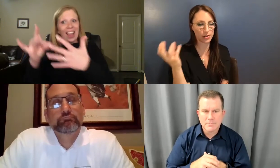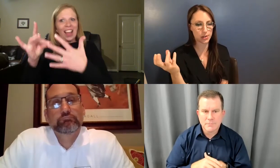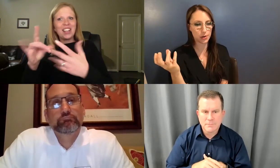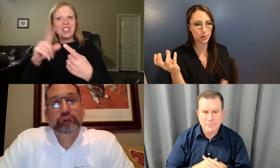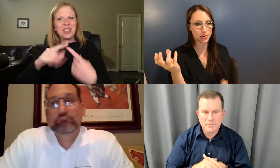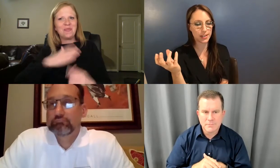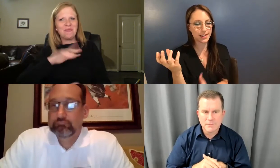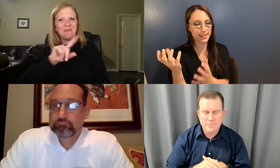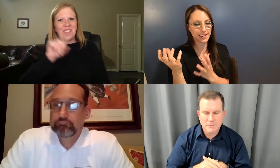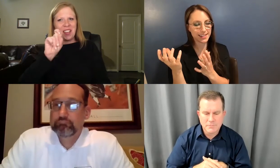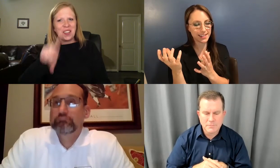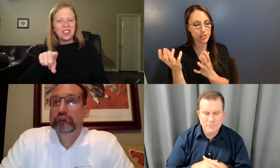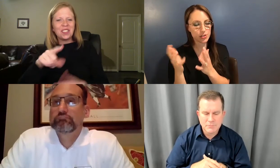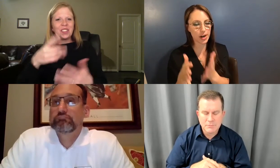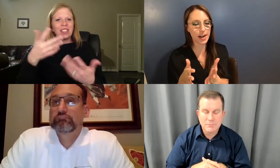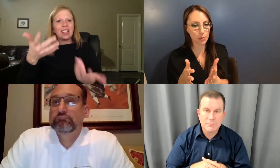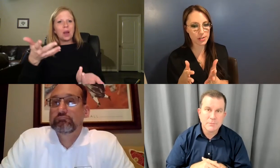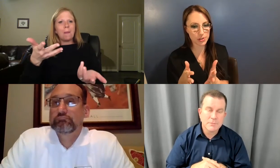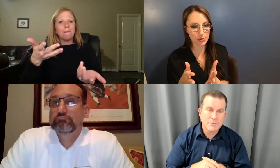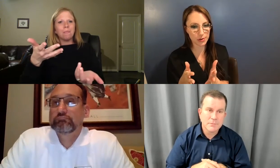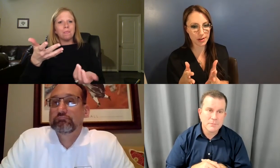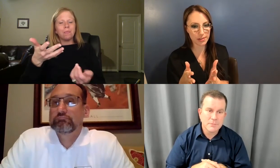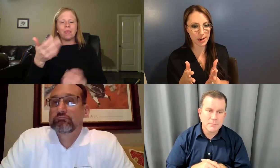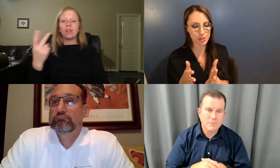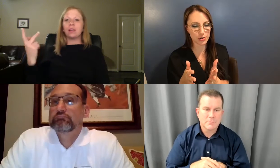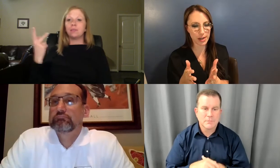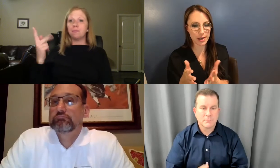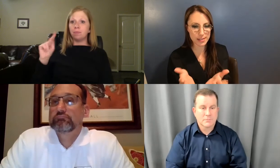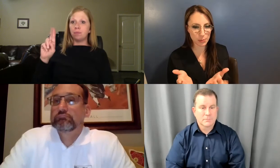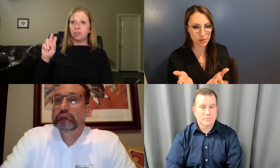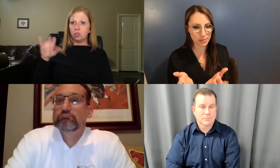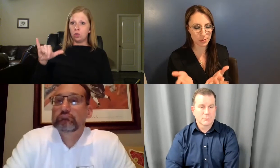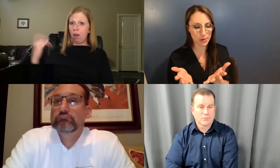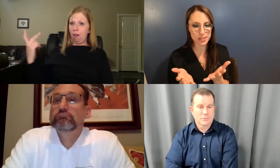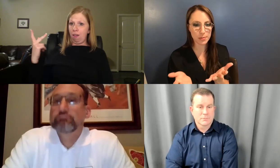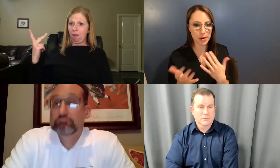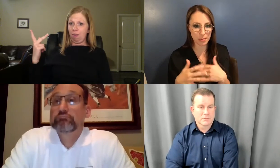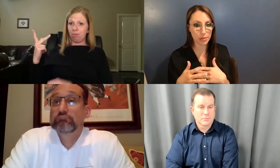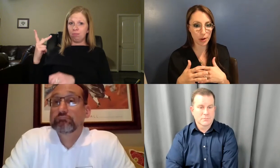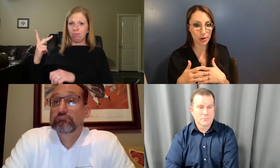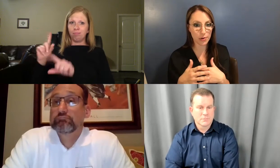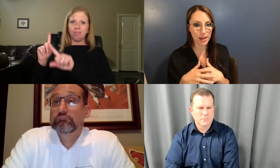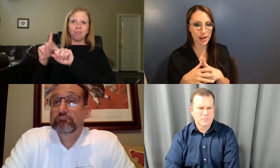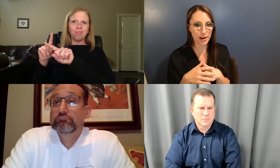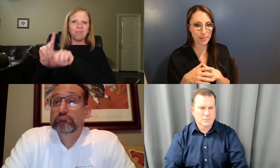but also Trey and I went to the national ADA's symposium about a month ago,